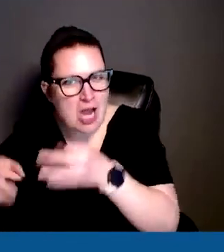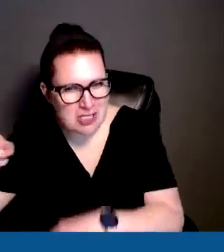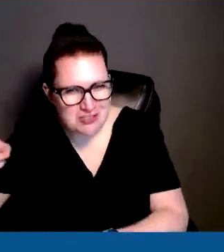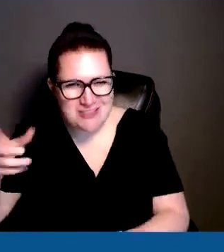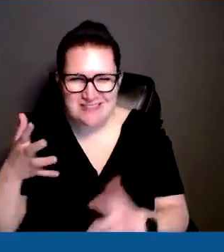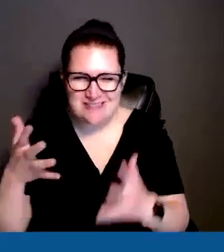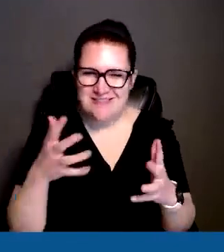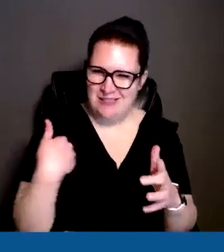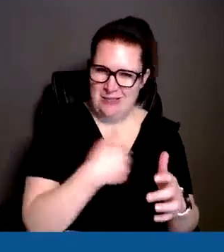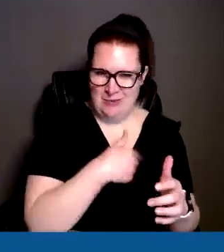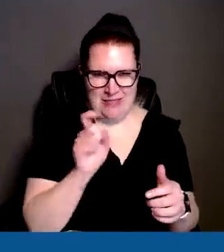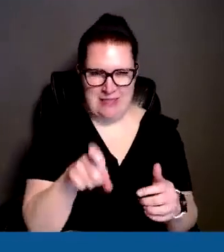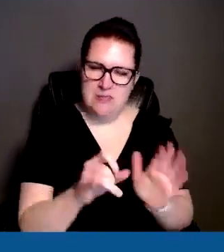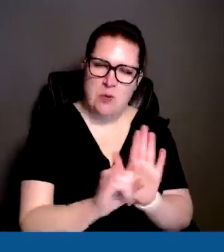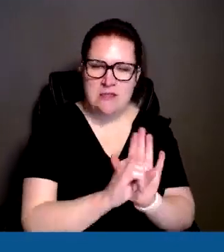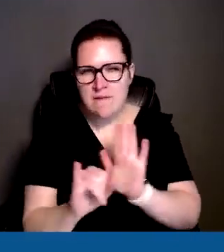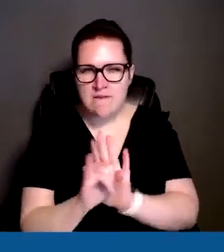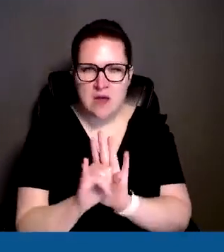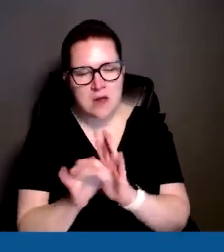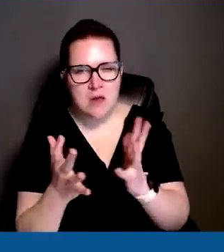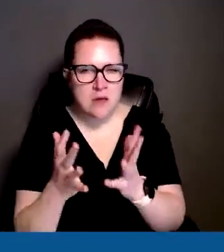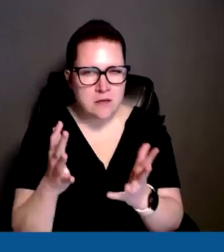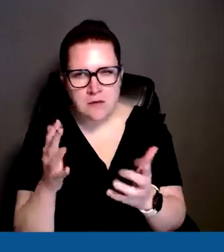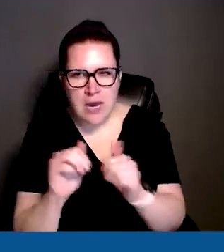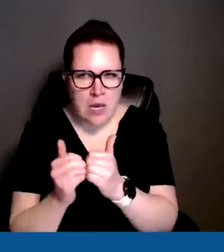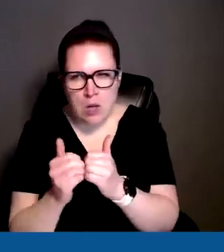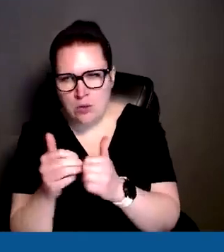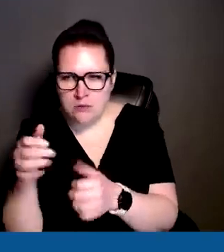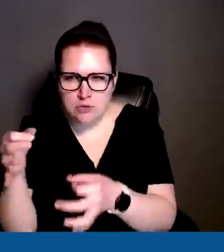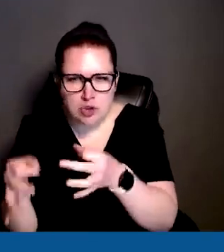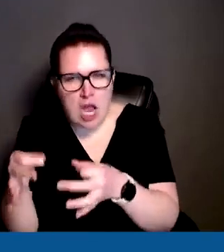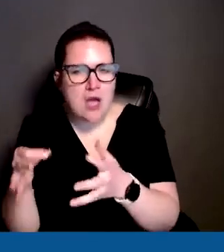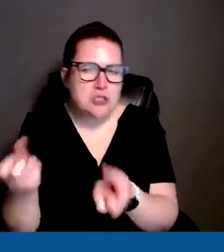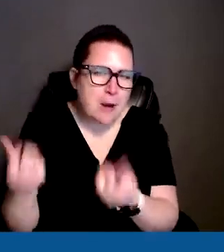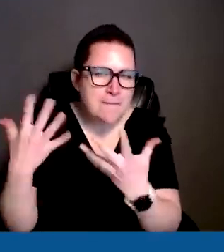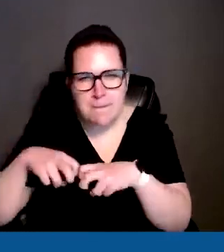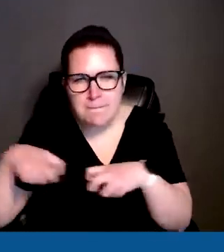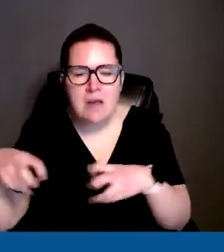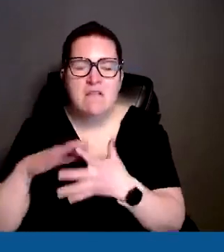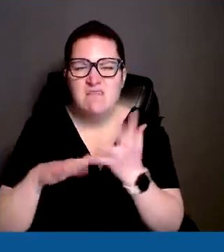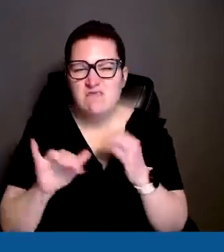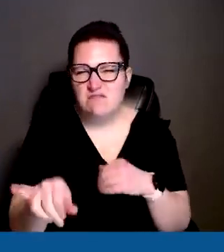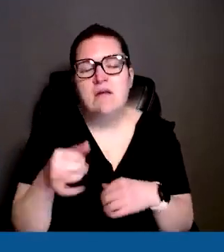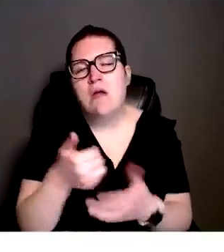in terms of identifying judges for the judging process. So again, it's just for our planning purposes.